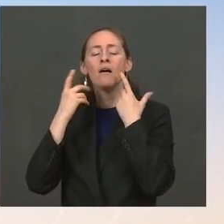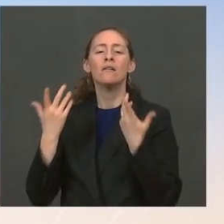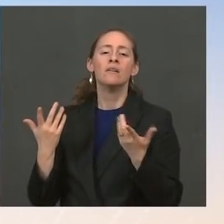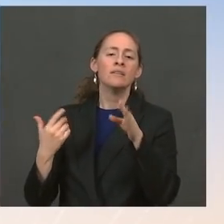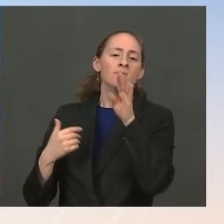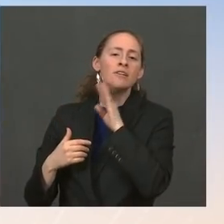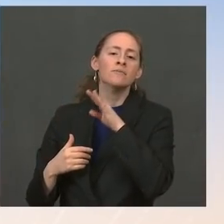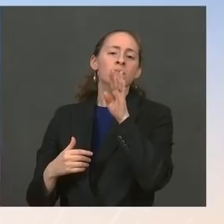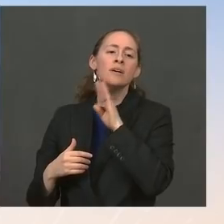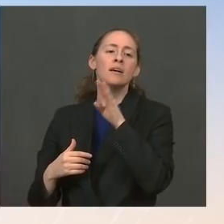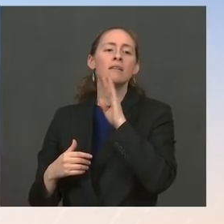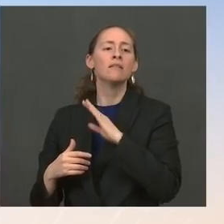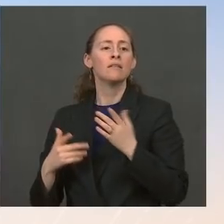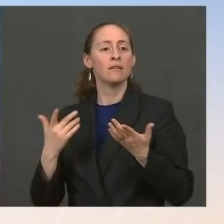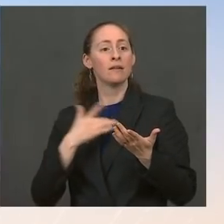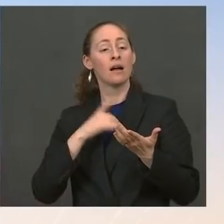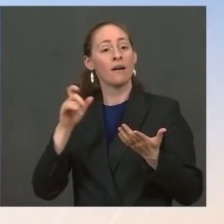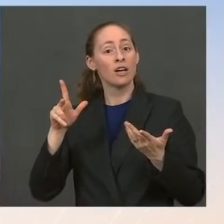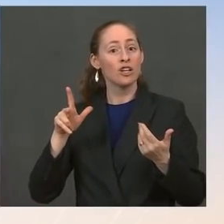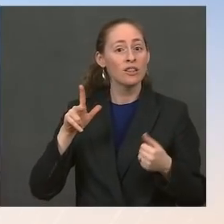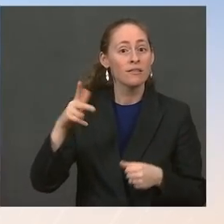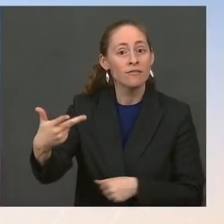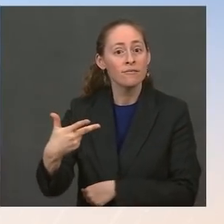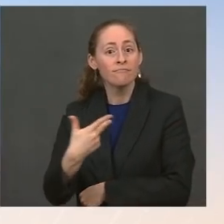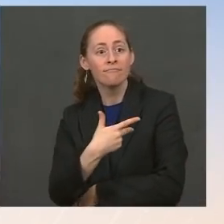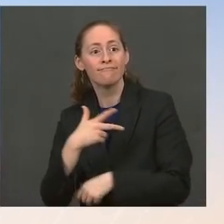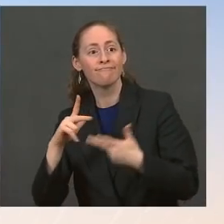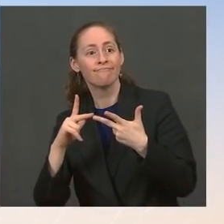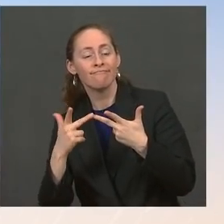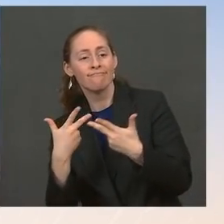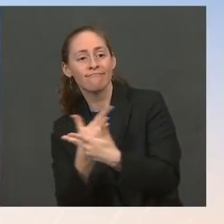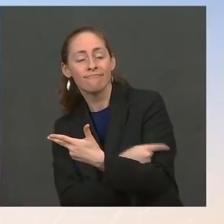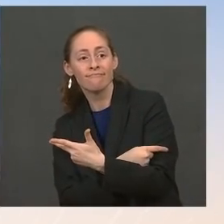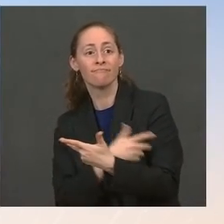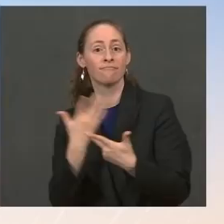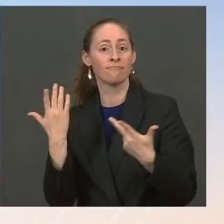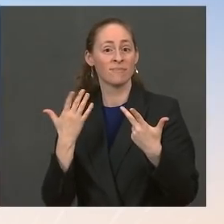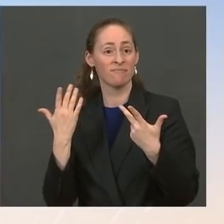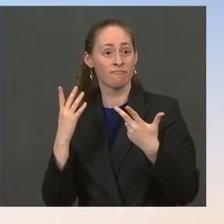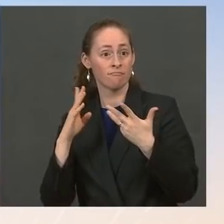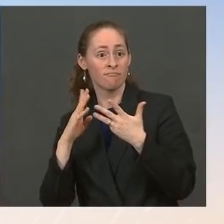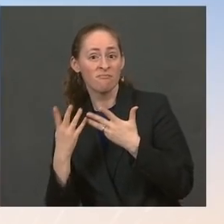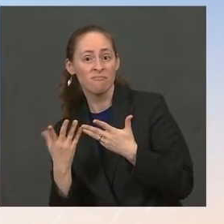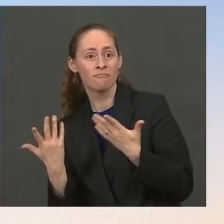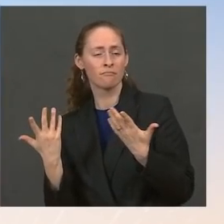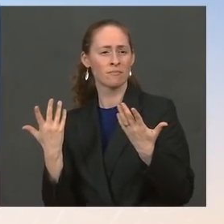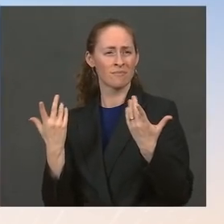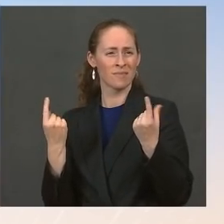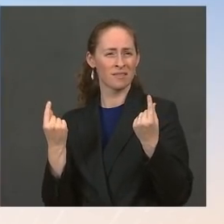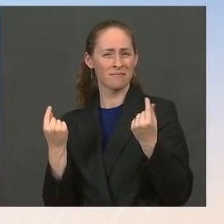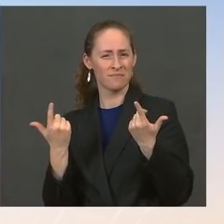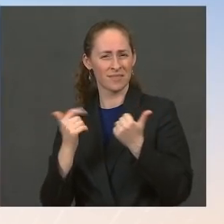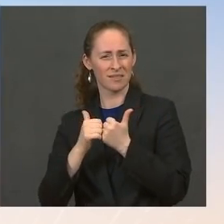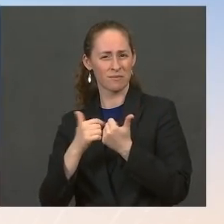and continue to get shots into the future to protect themselves from the virus? Ms. Psaki: Well, first, we would say: We understand.